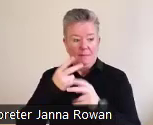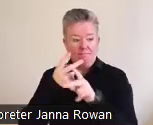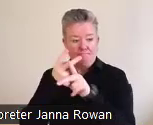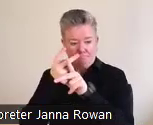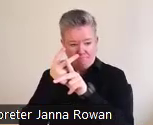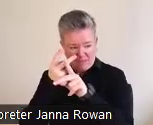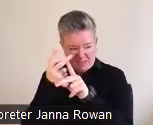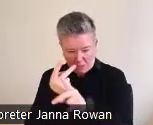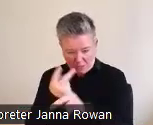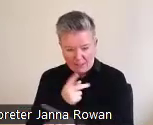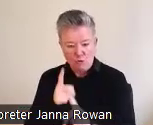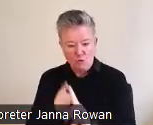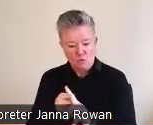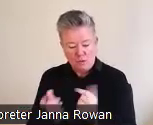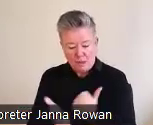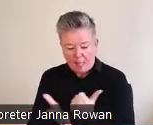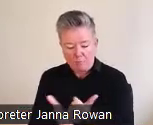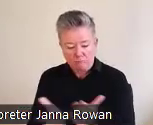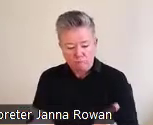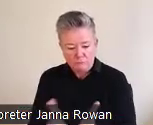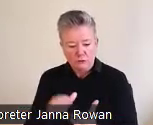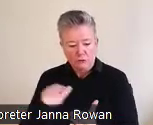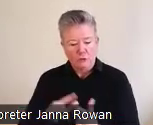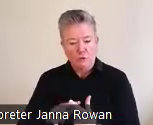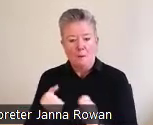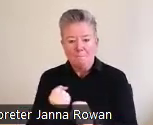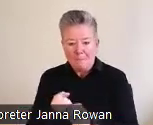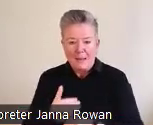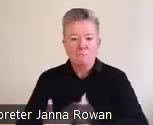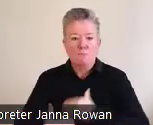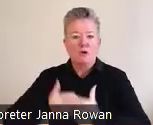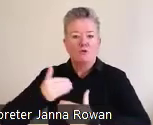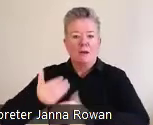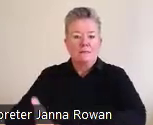to enable the child to make progress.